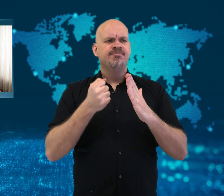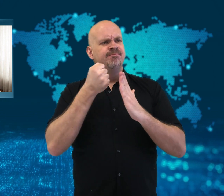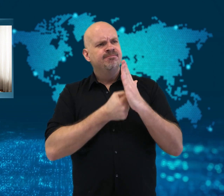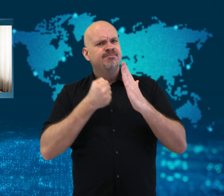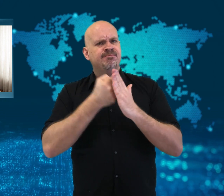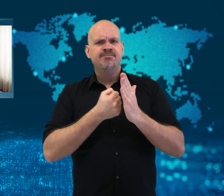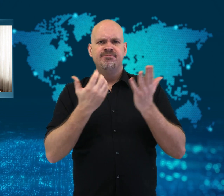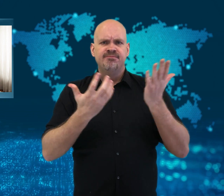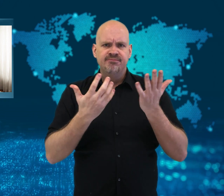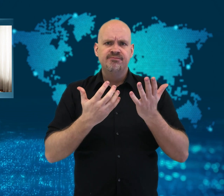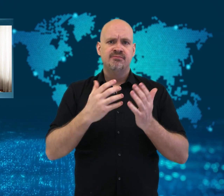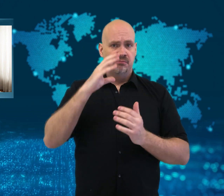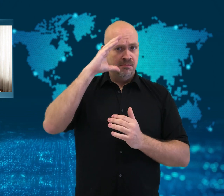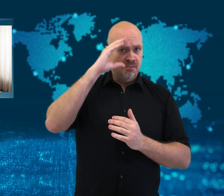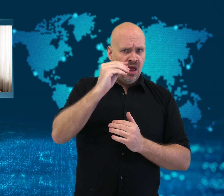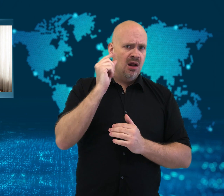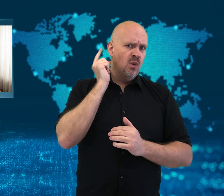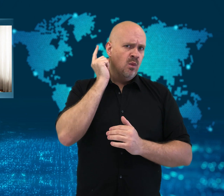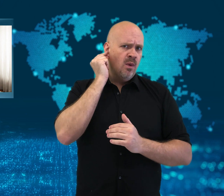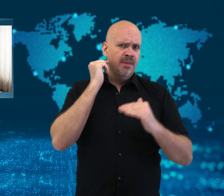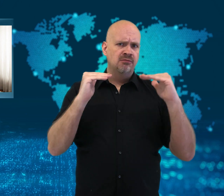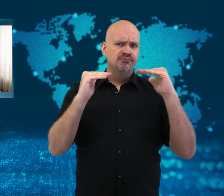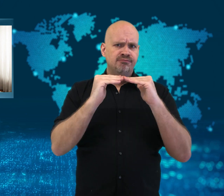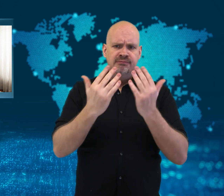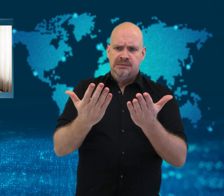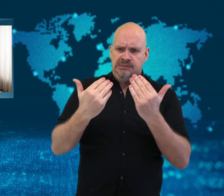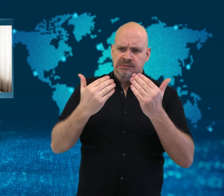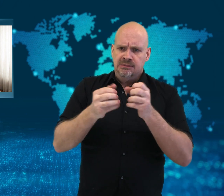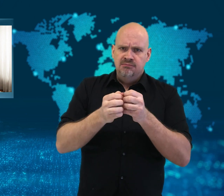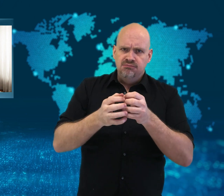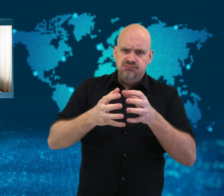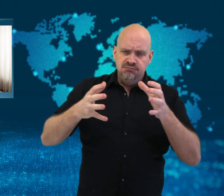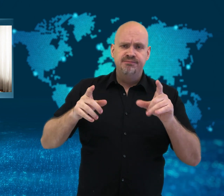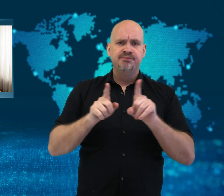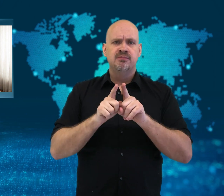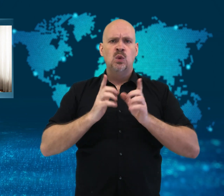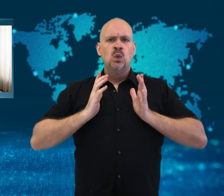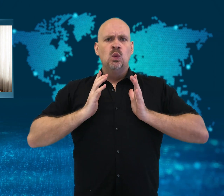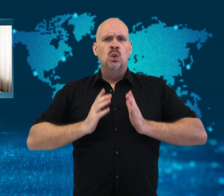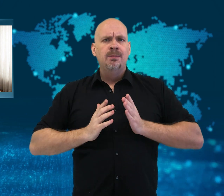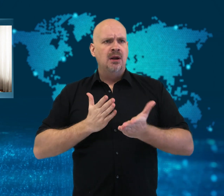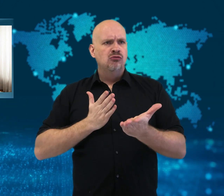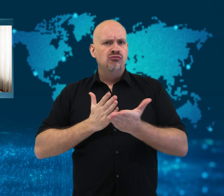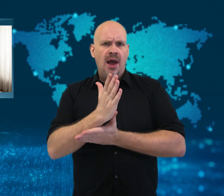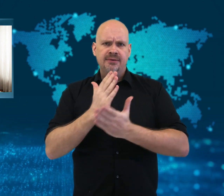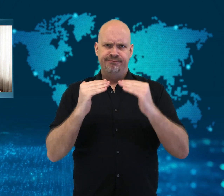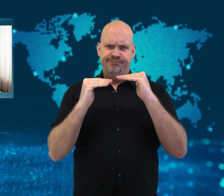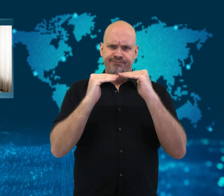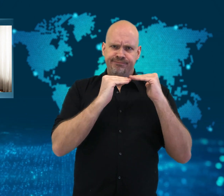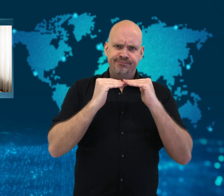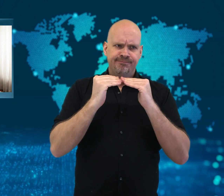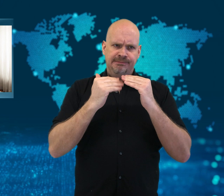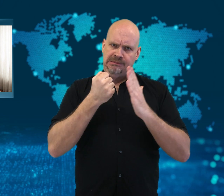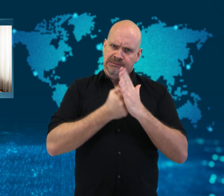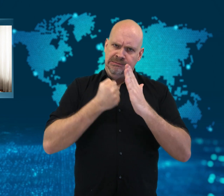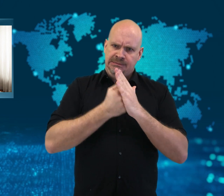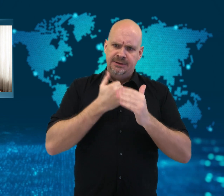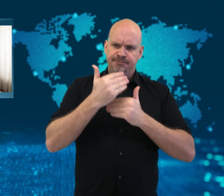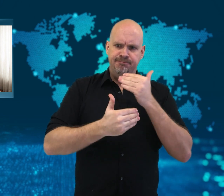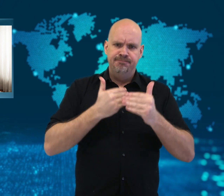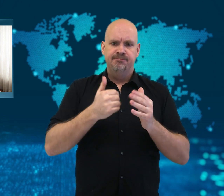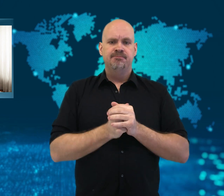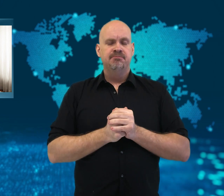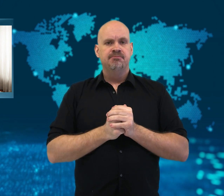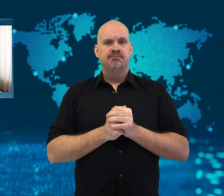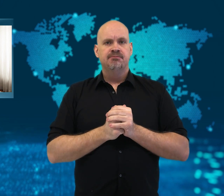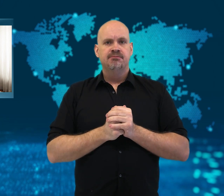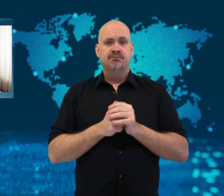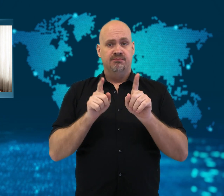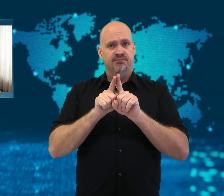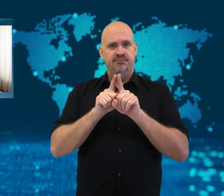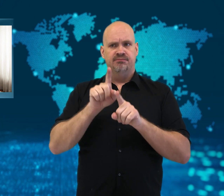The UN wants equal participation and is advocating for gender